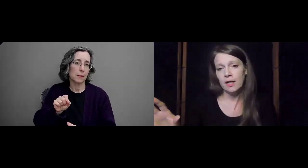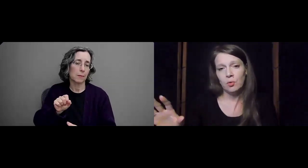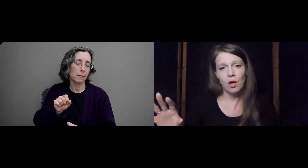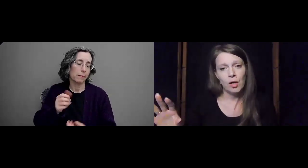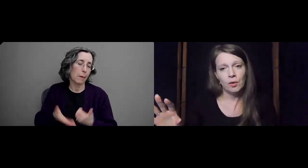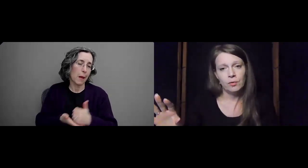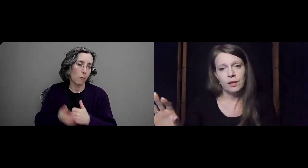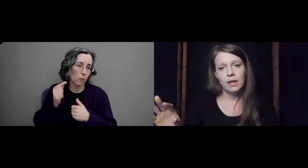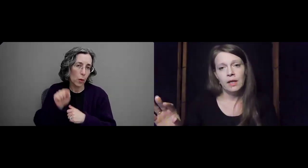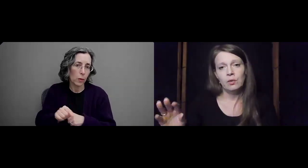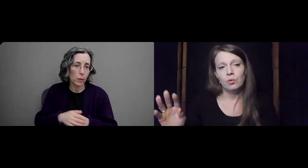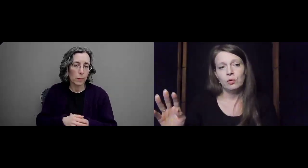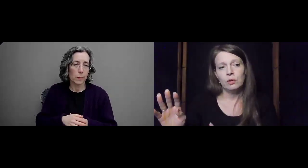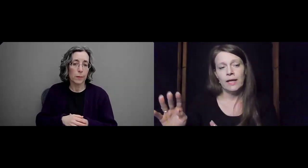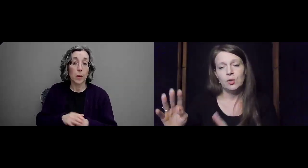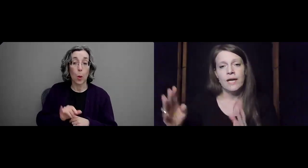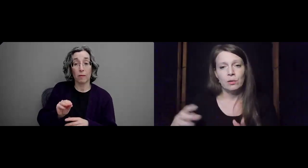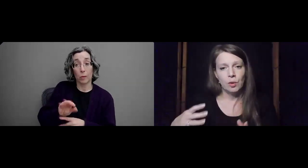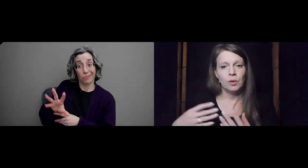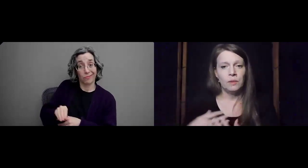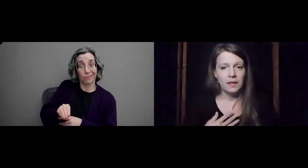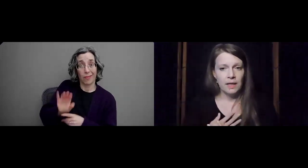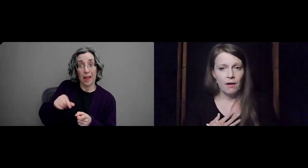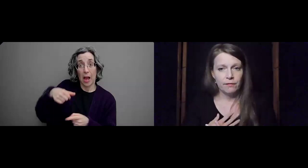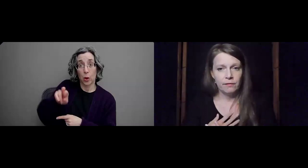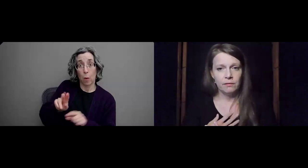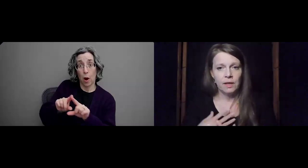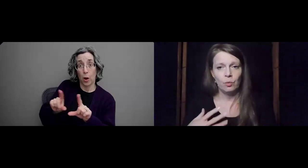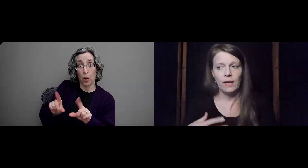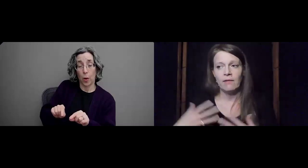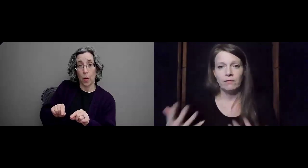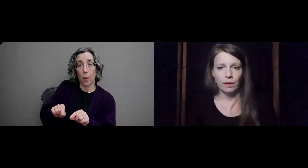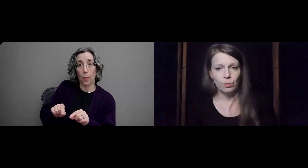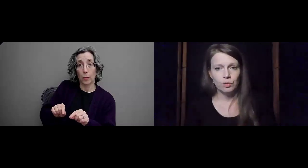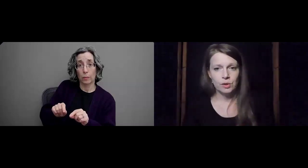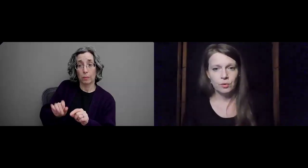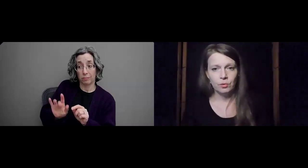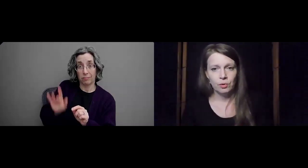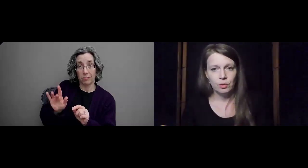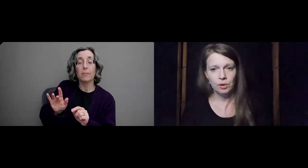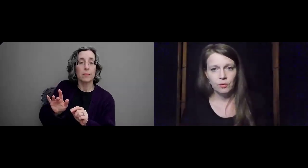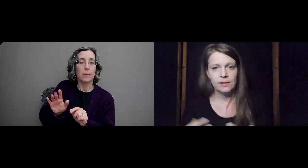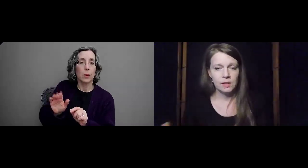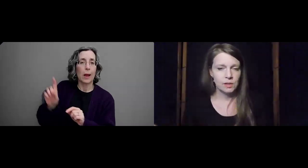hyperlinks on it that might be helpful to you. Okay? So if you use that QR code, it will